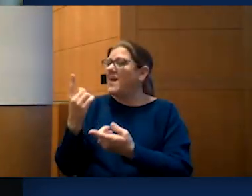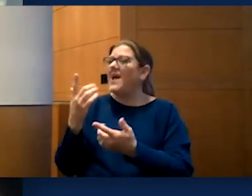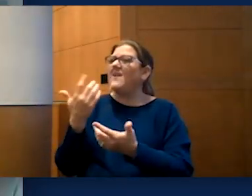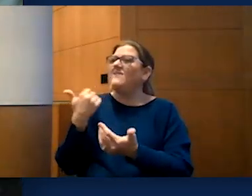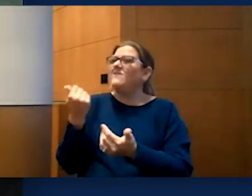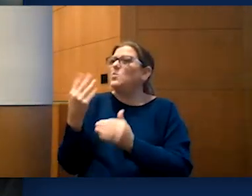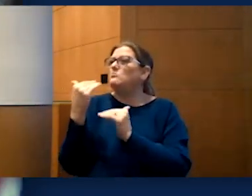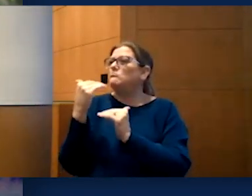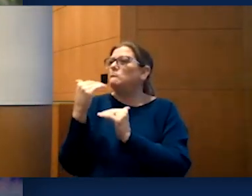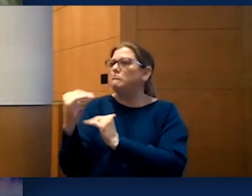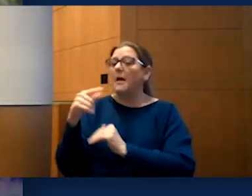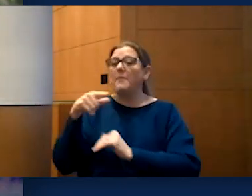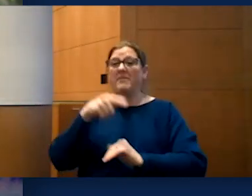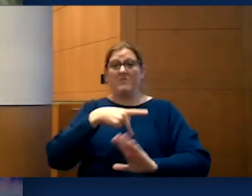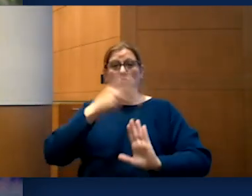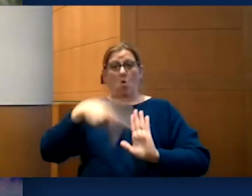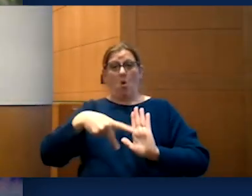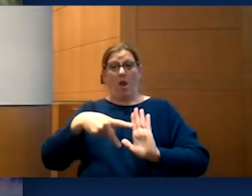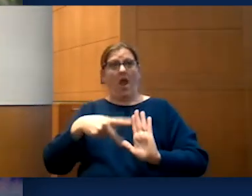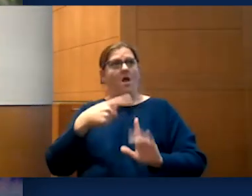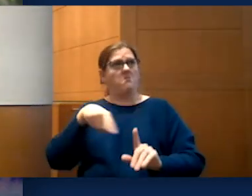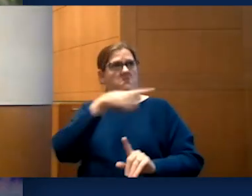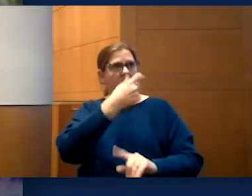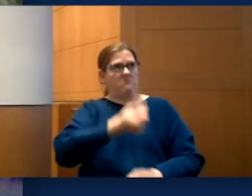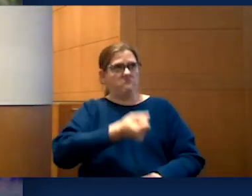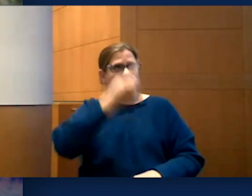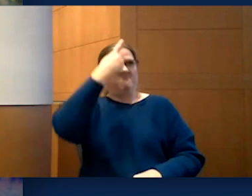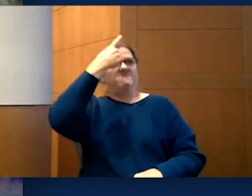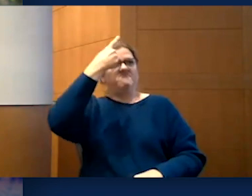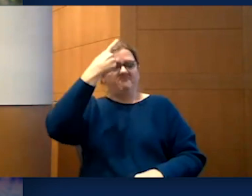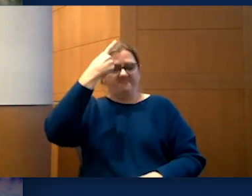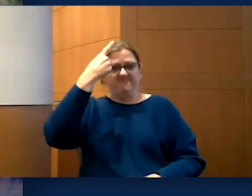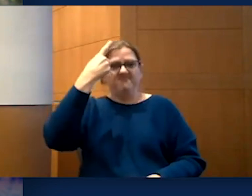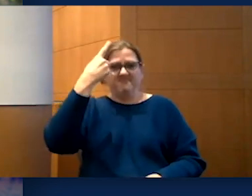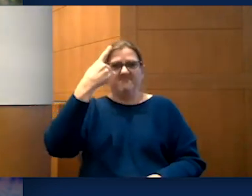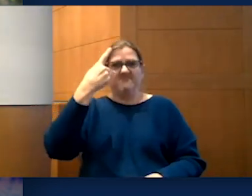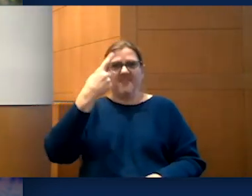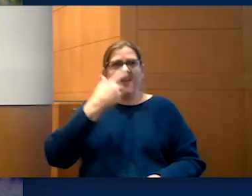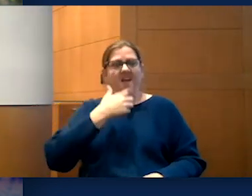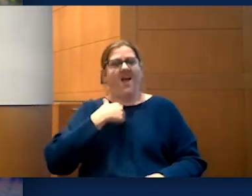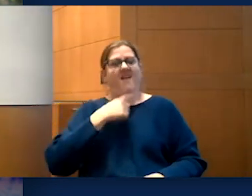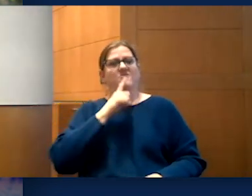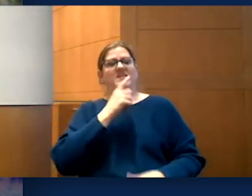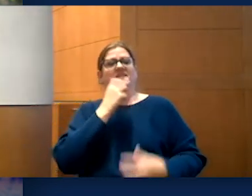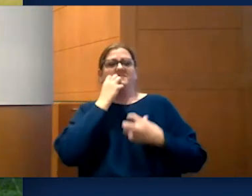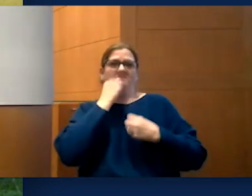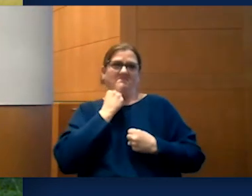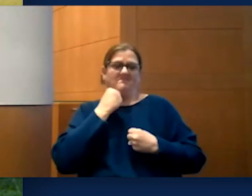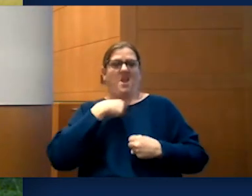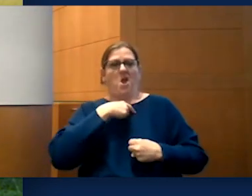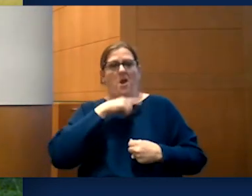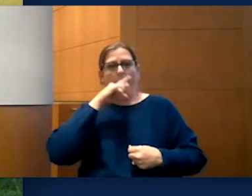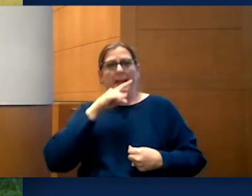Mm-hmm.